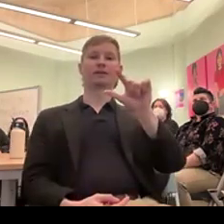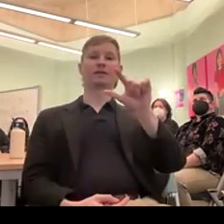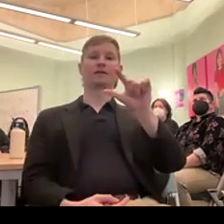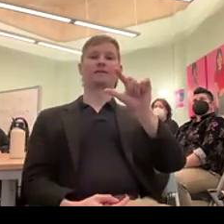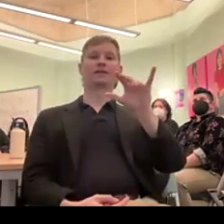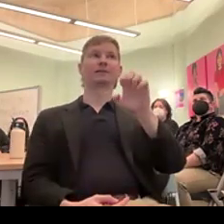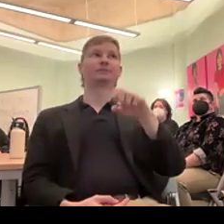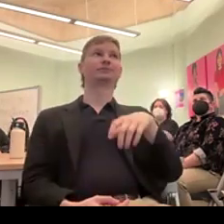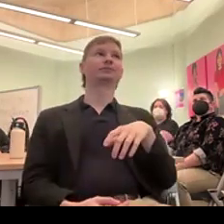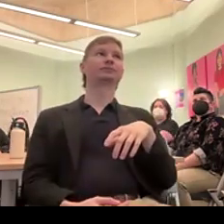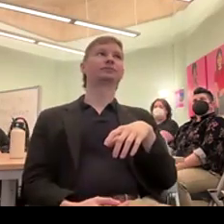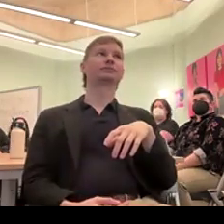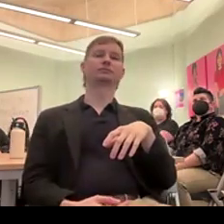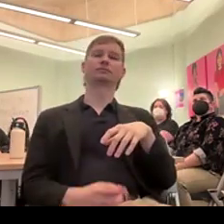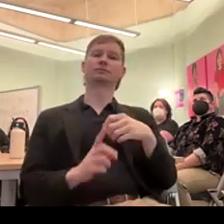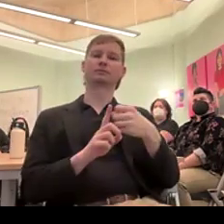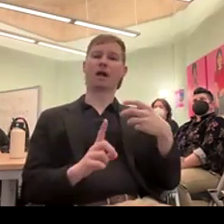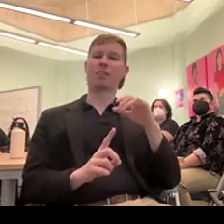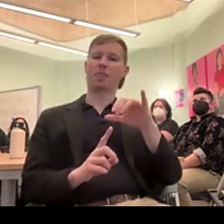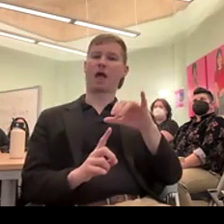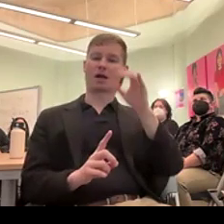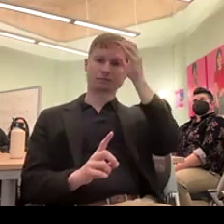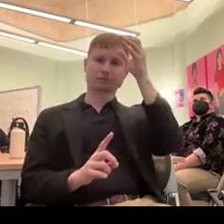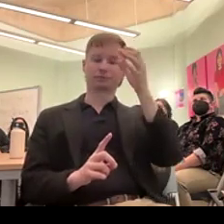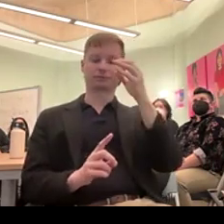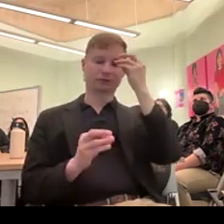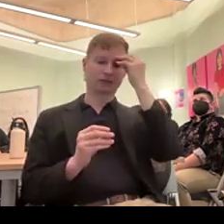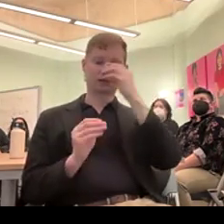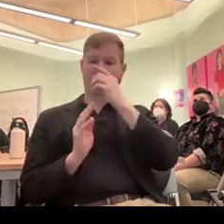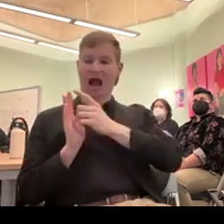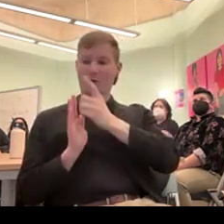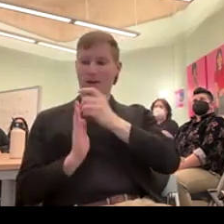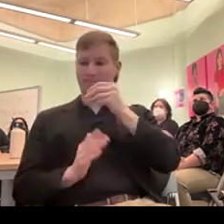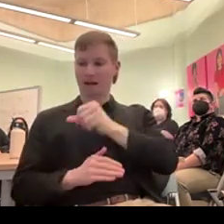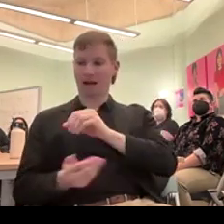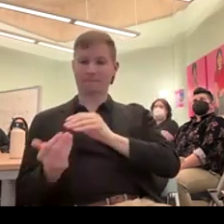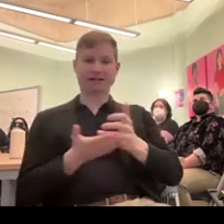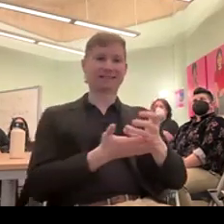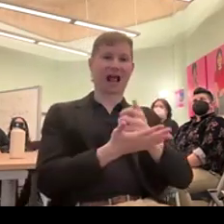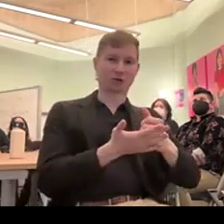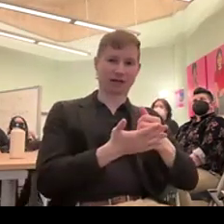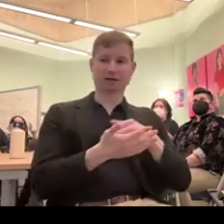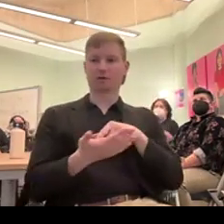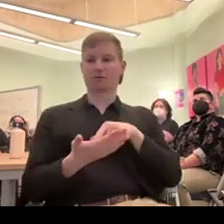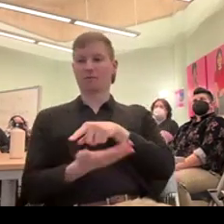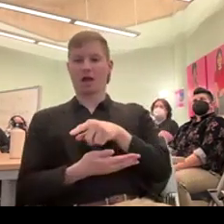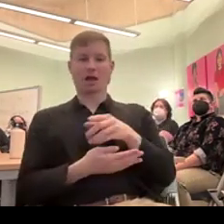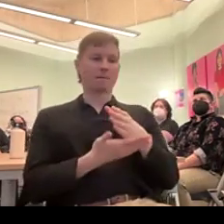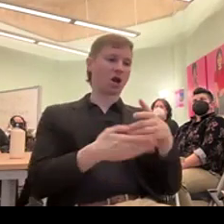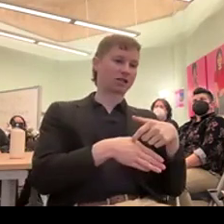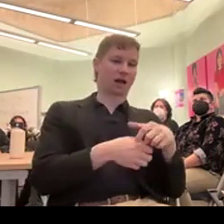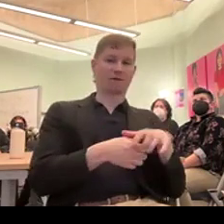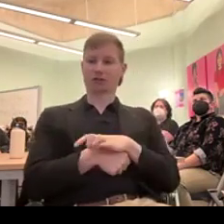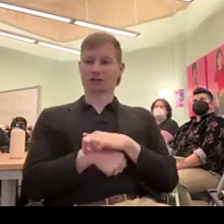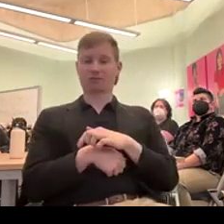This is Sylvie. Going on that same route of thinking about hourly versus salary, and pay,